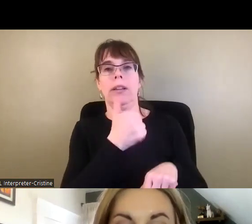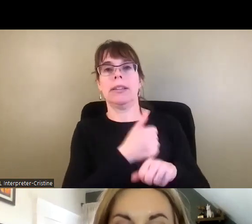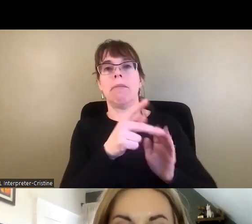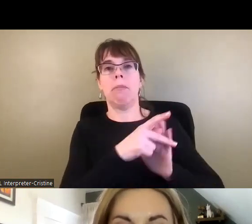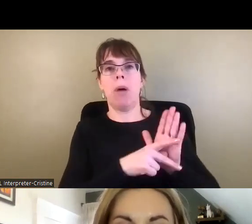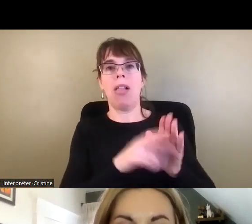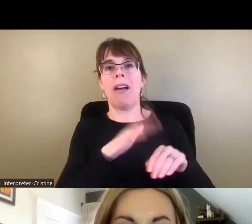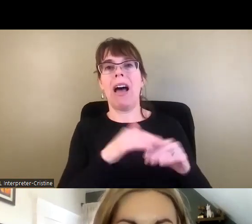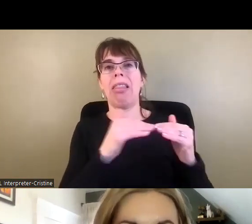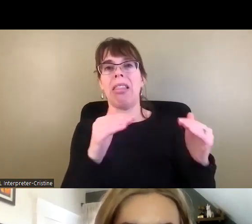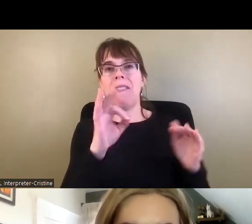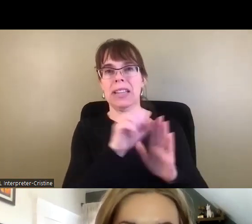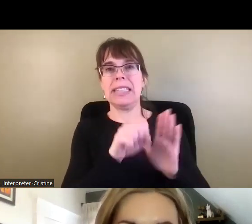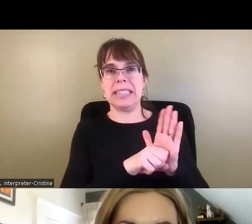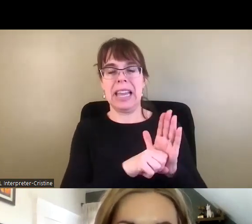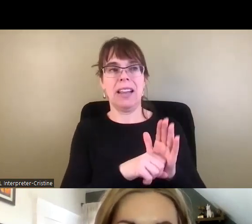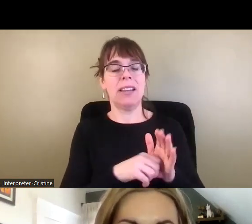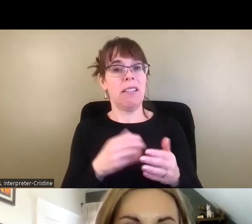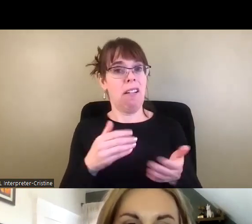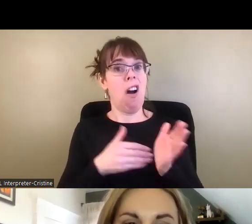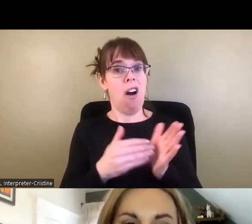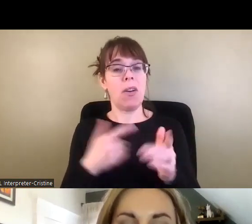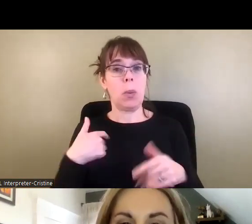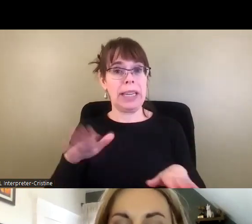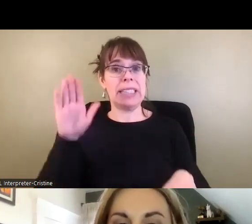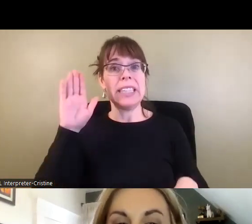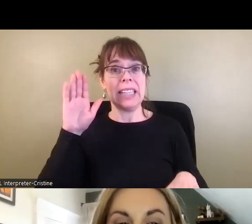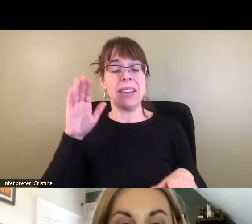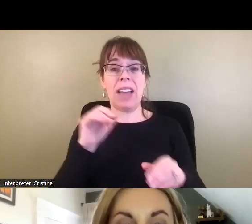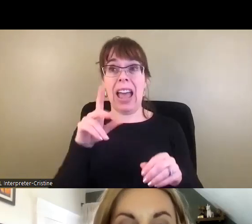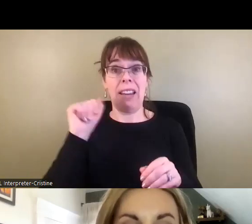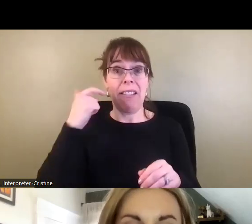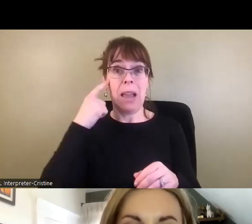We often testify at the Capitol to make sure that people are aware of